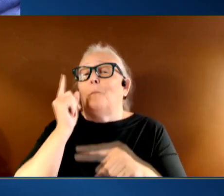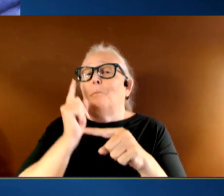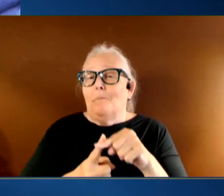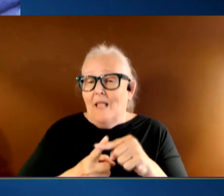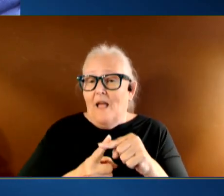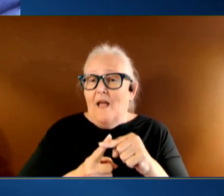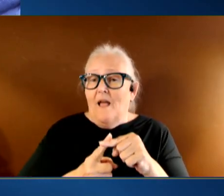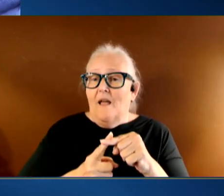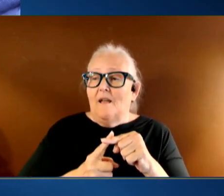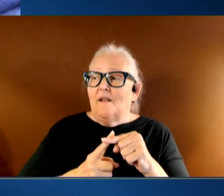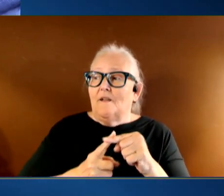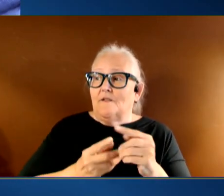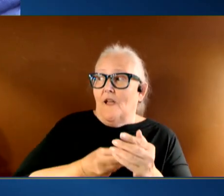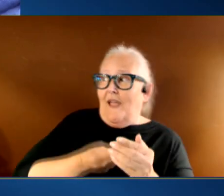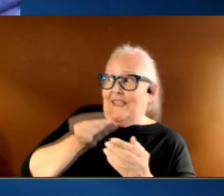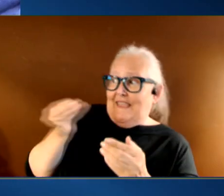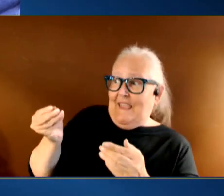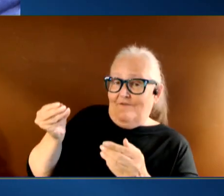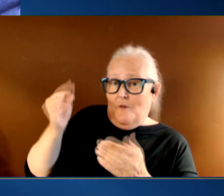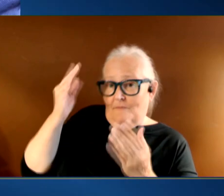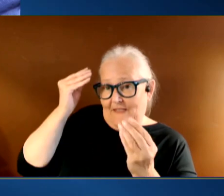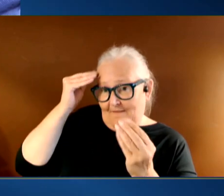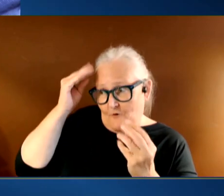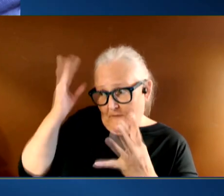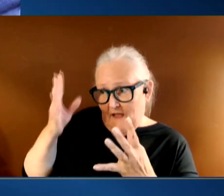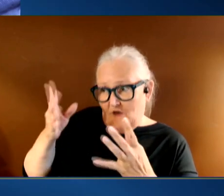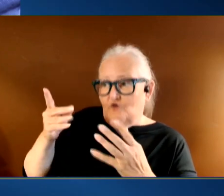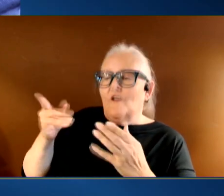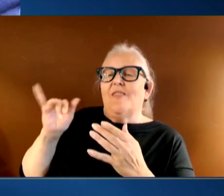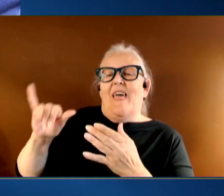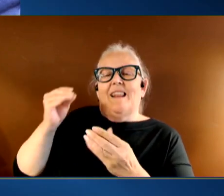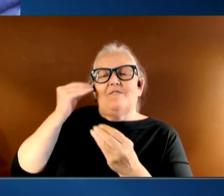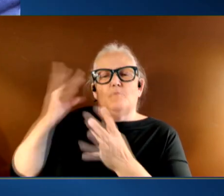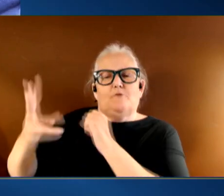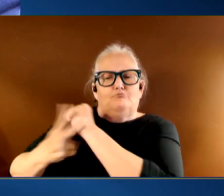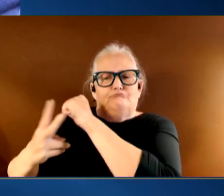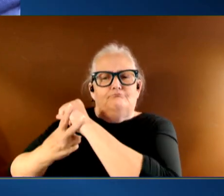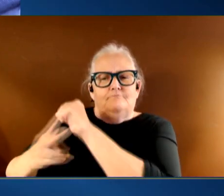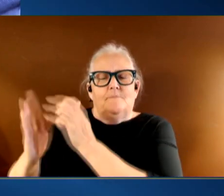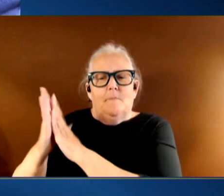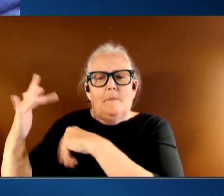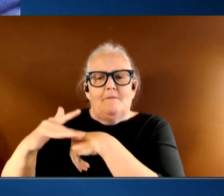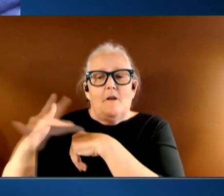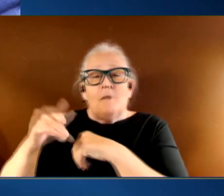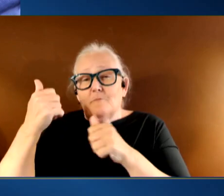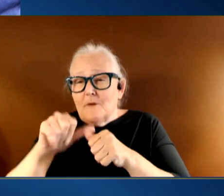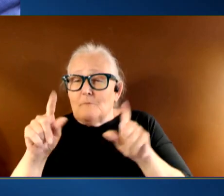information available. You heard from Tristan when he talked about having those five things.